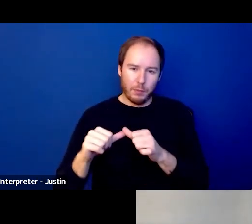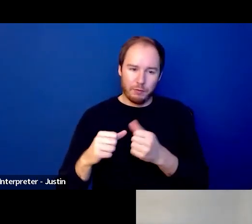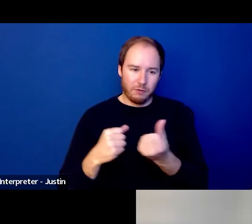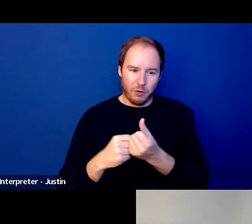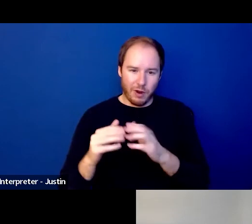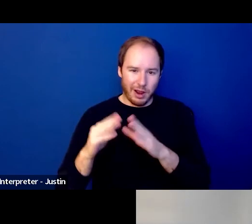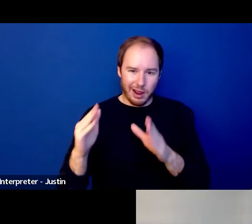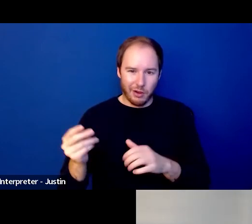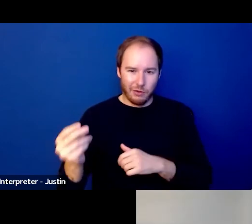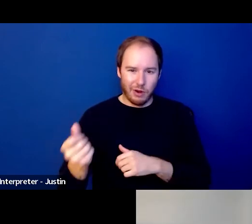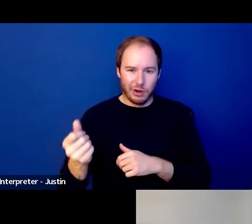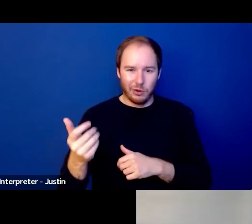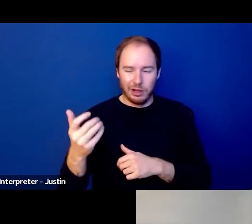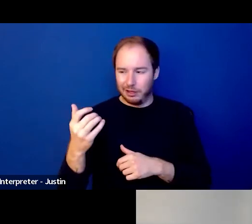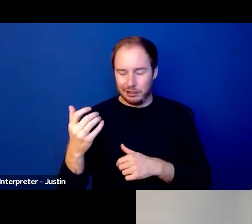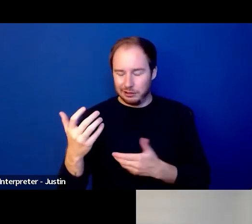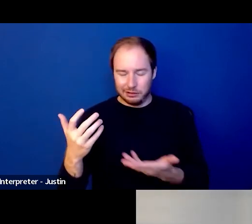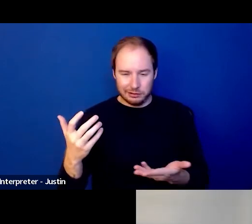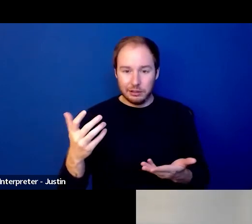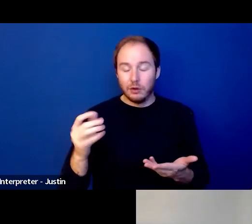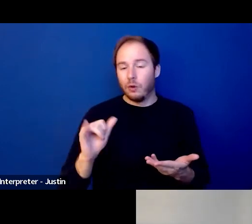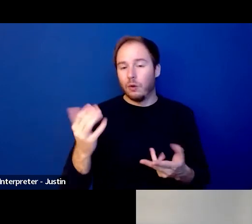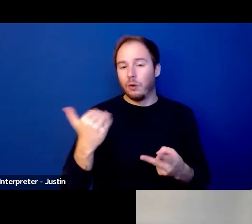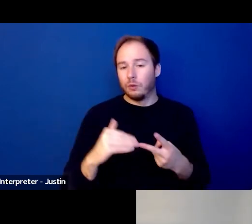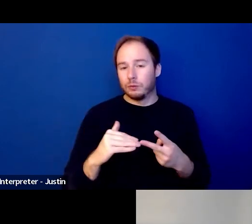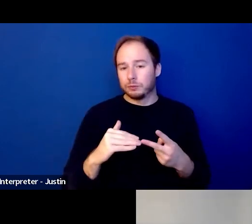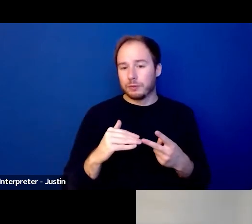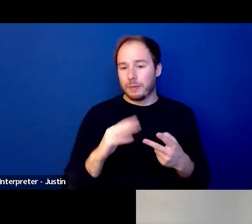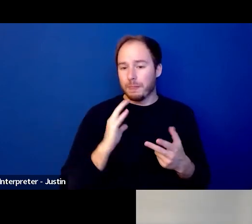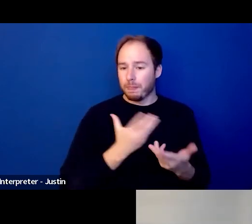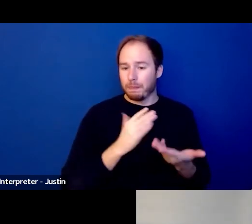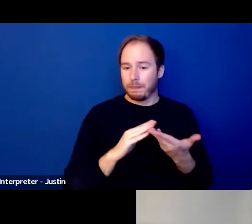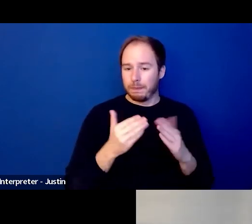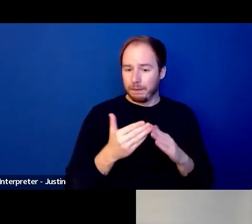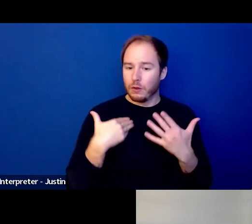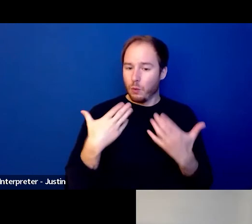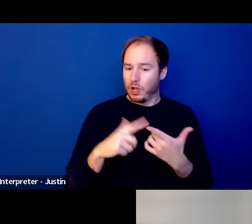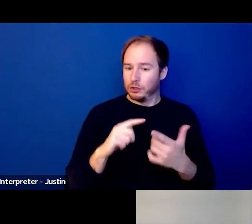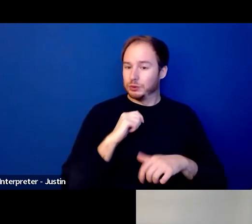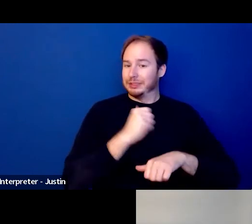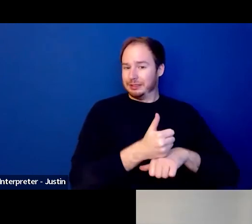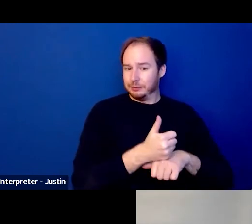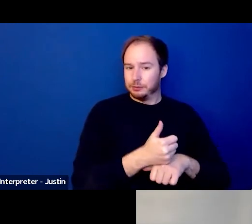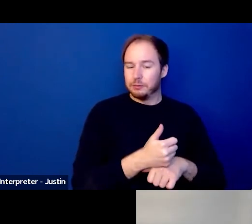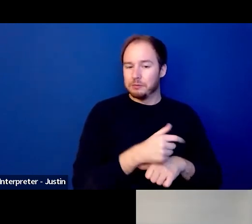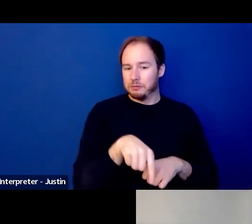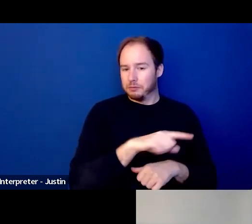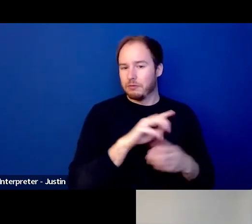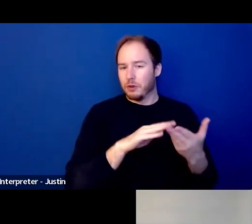we don't have that much. Another thing in our community that we're really trying to implement, I'm sure a lot of your communities have been implementing,